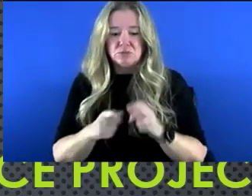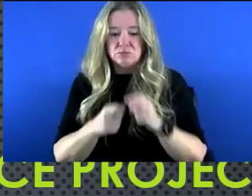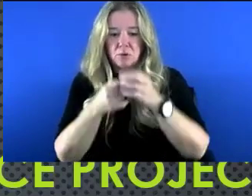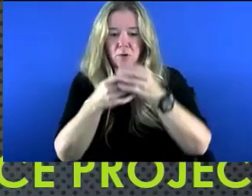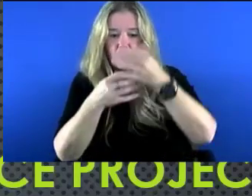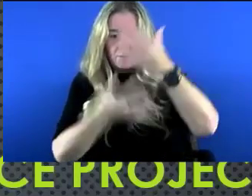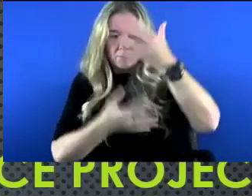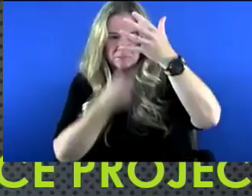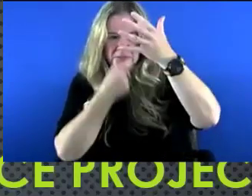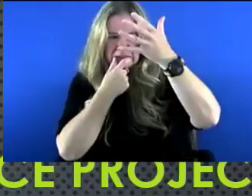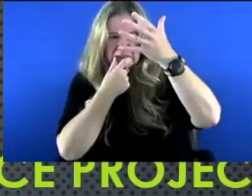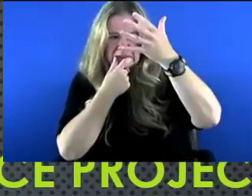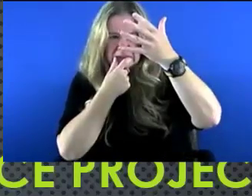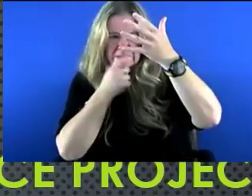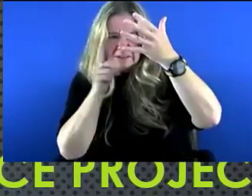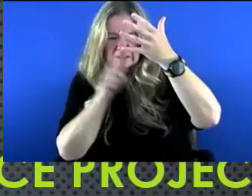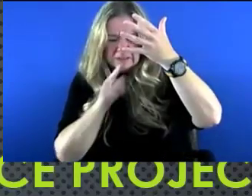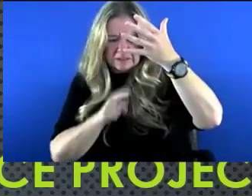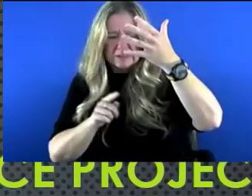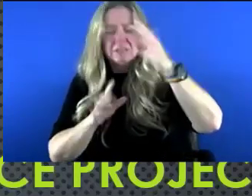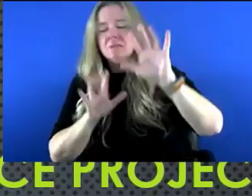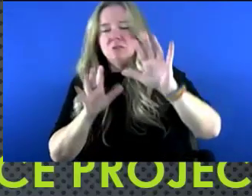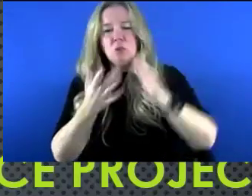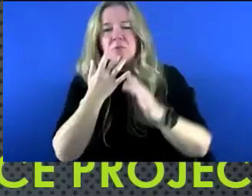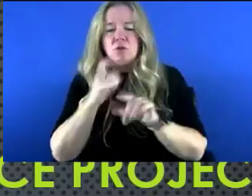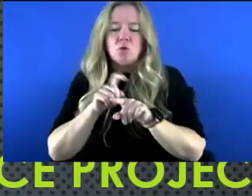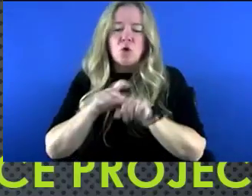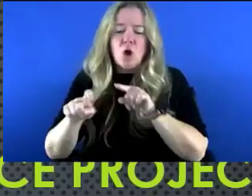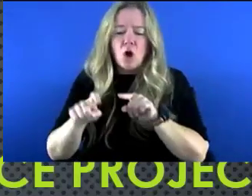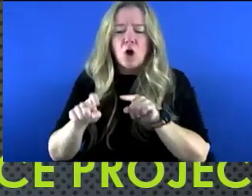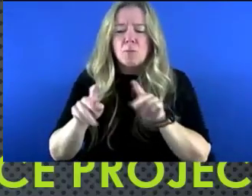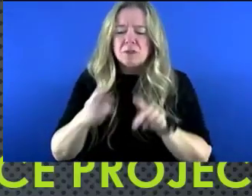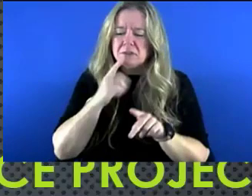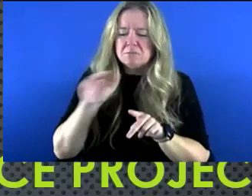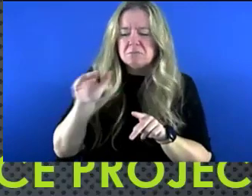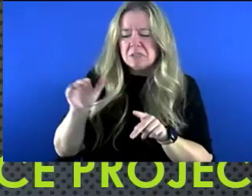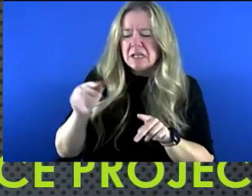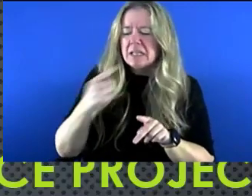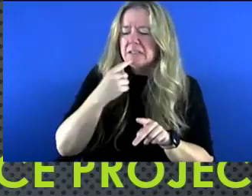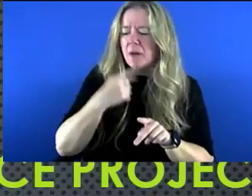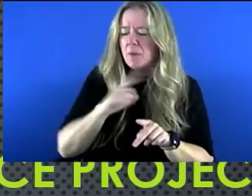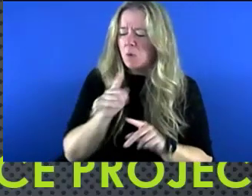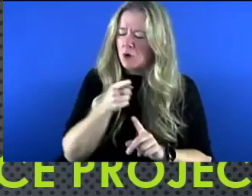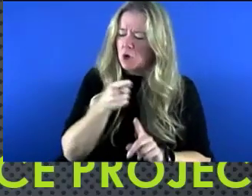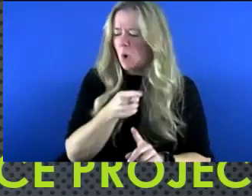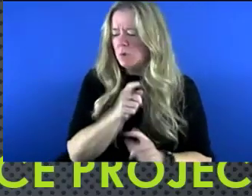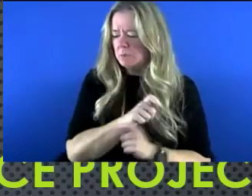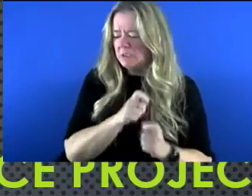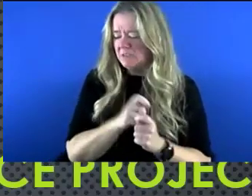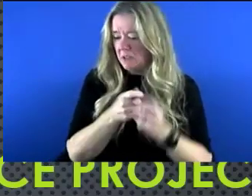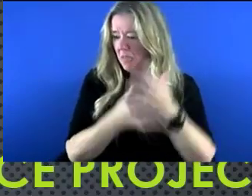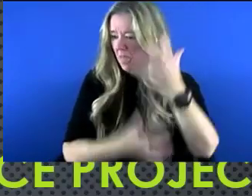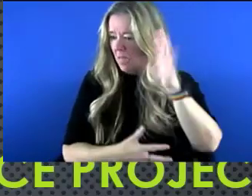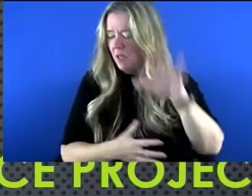so you'd rather just call up someone and say, hey, could you point me in the direction of a really good resource